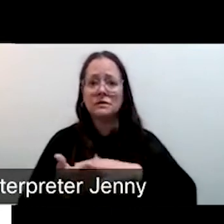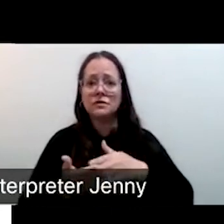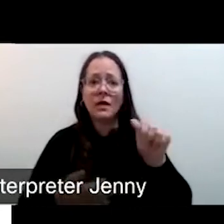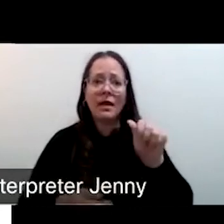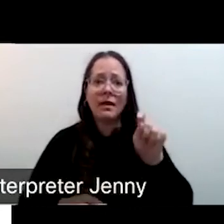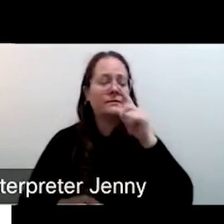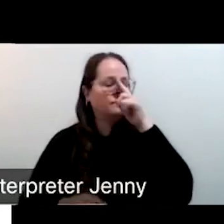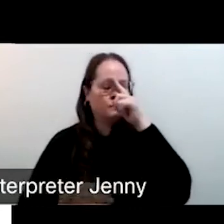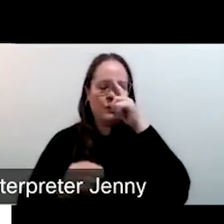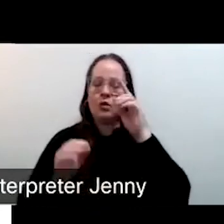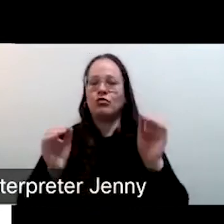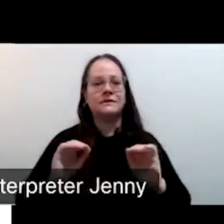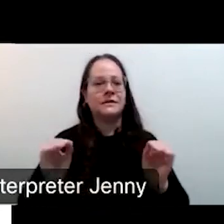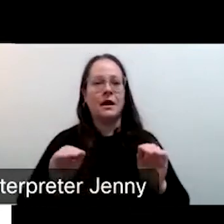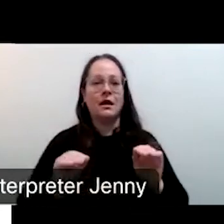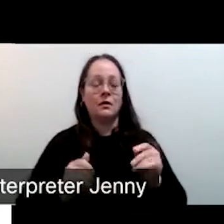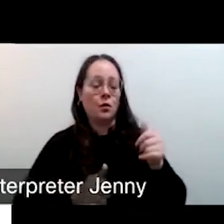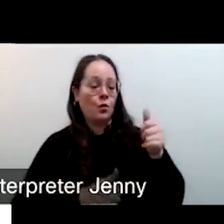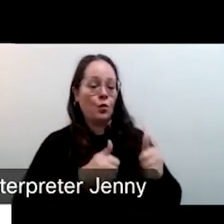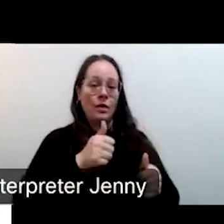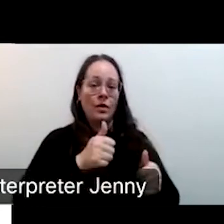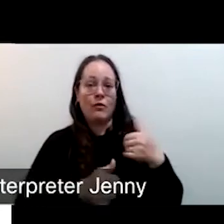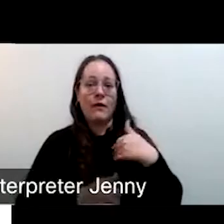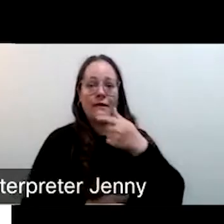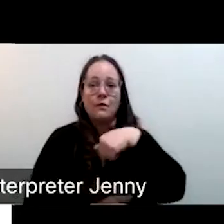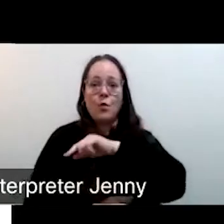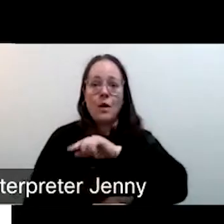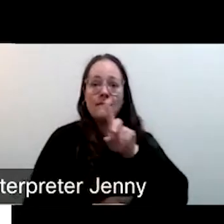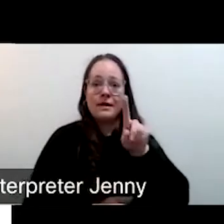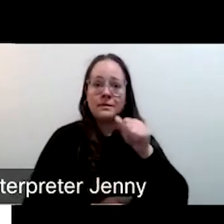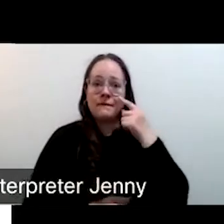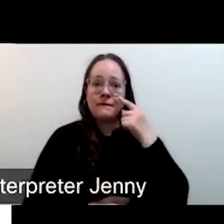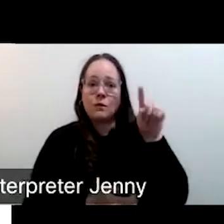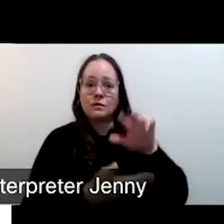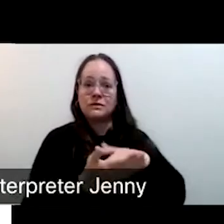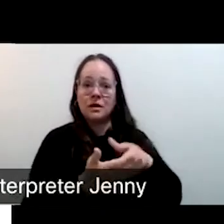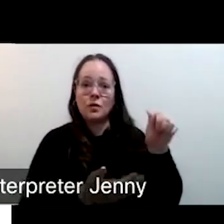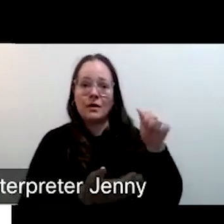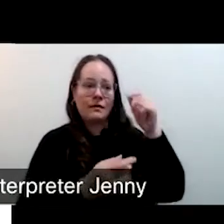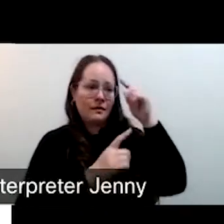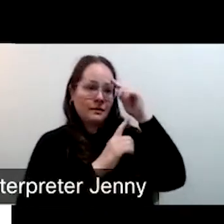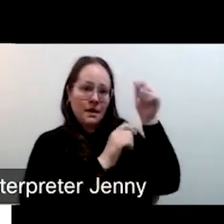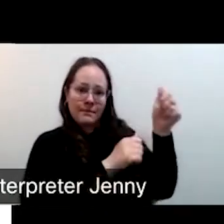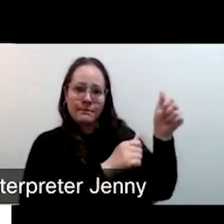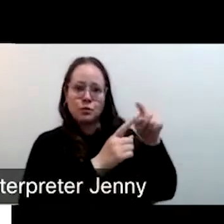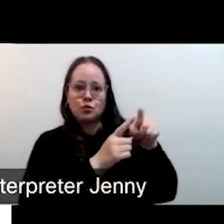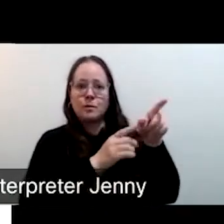Whether or not a person has a qualifying disability for Schedule A is left up to the person who